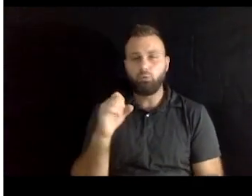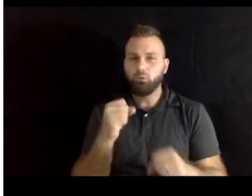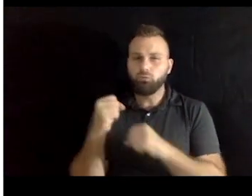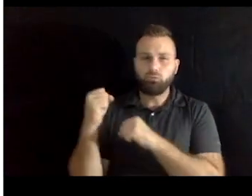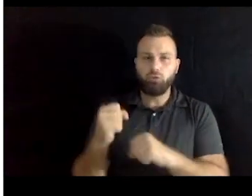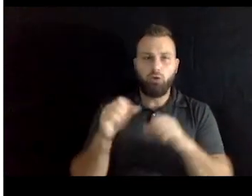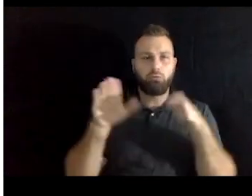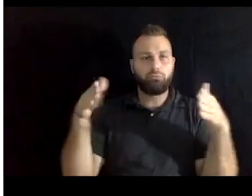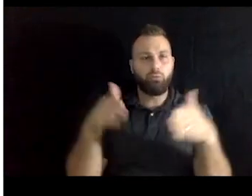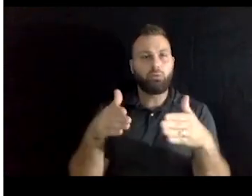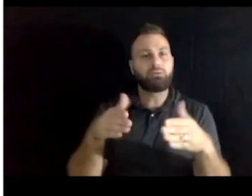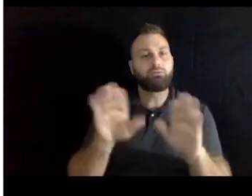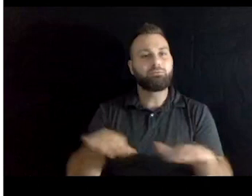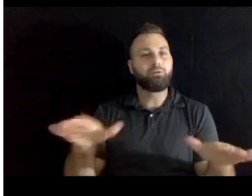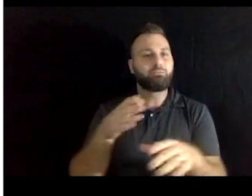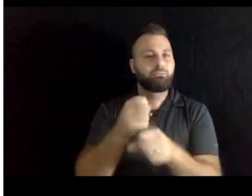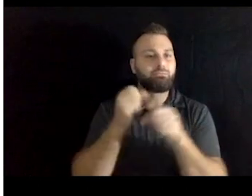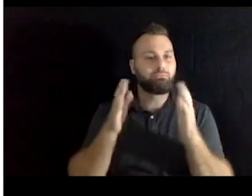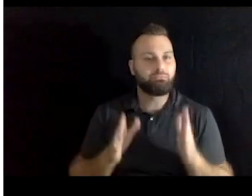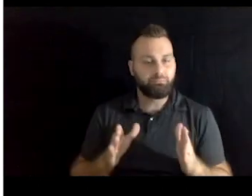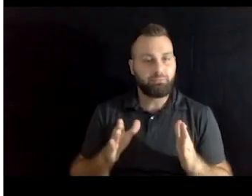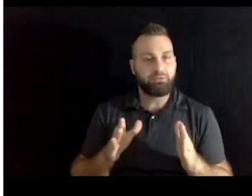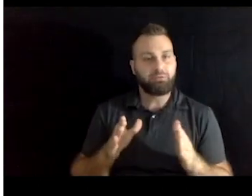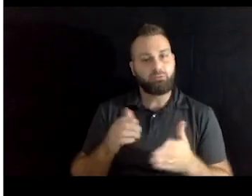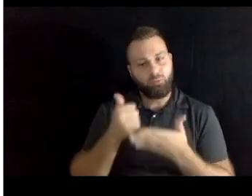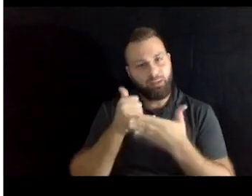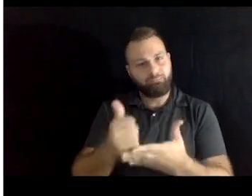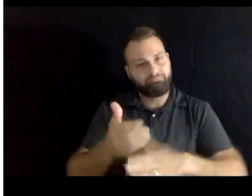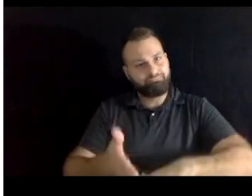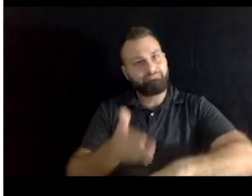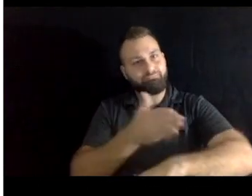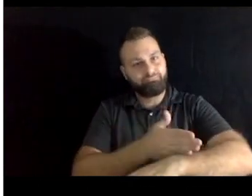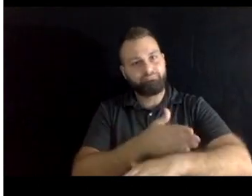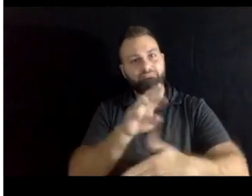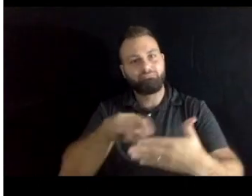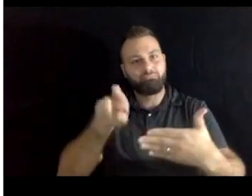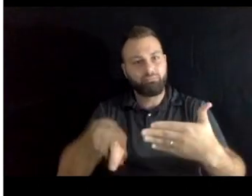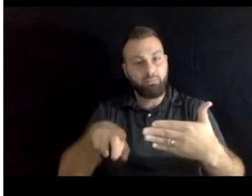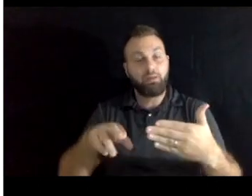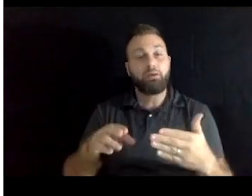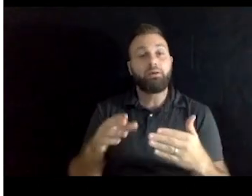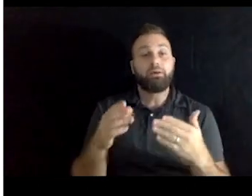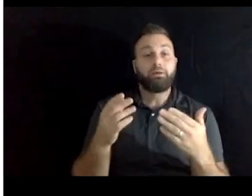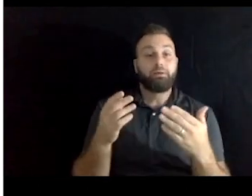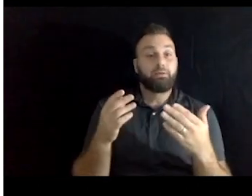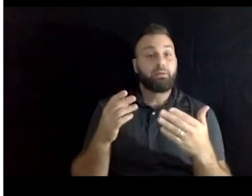and improving outcomes for them. At age 18, the child recipients are re evaluated their eligibility